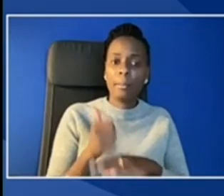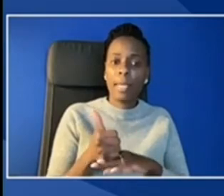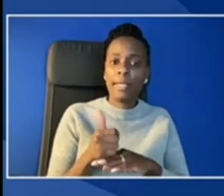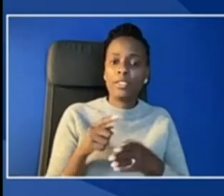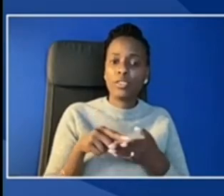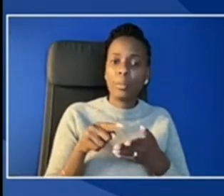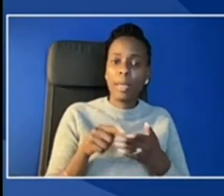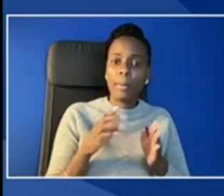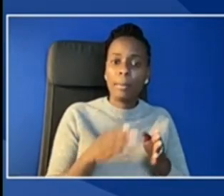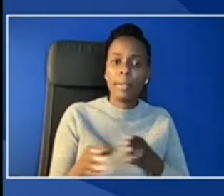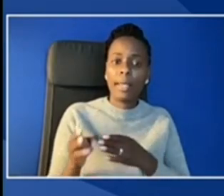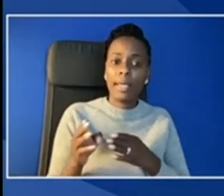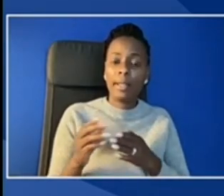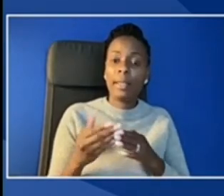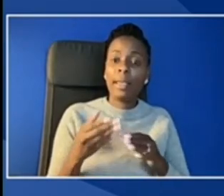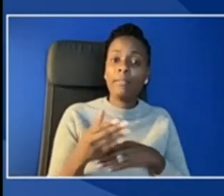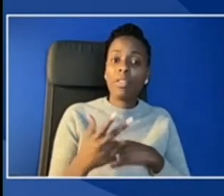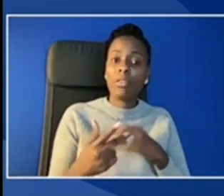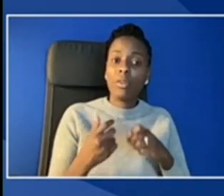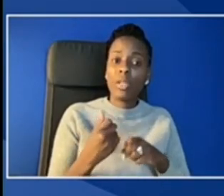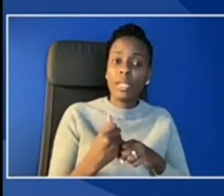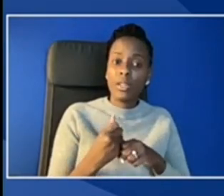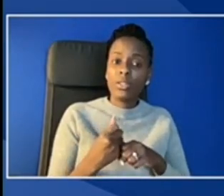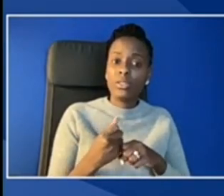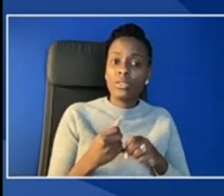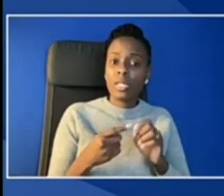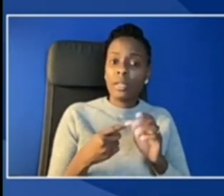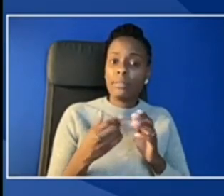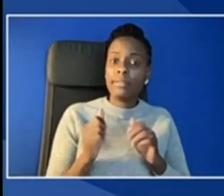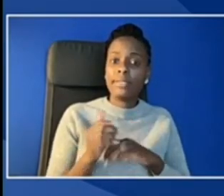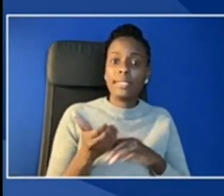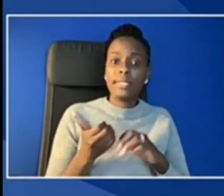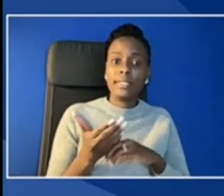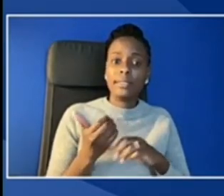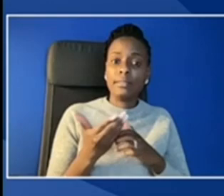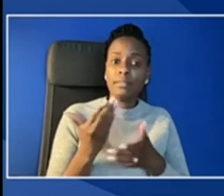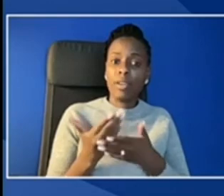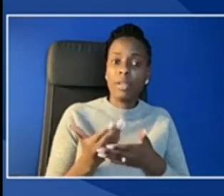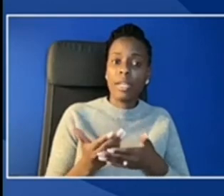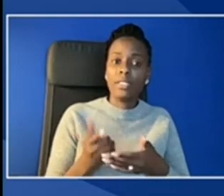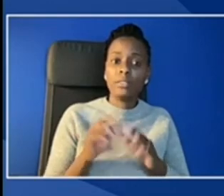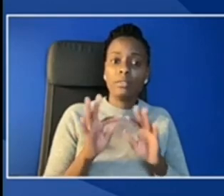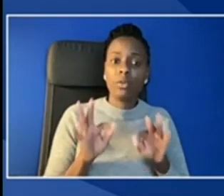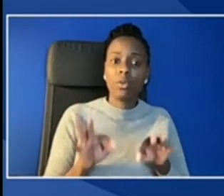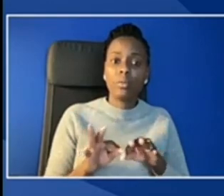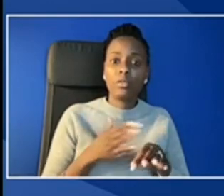verification forms of my public service, employment and income, I learned that Nelnet could not administer Public